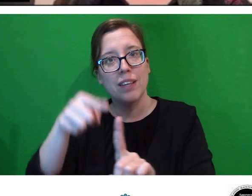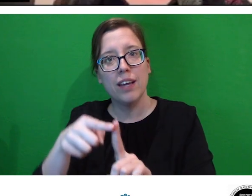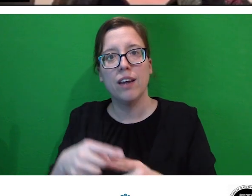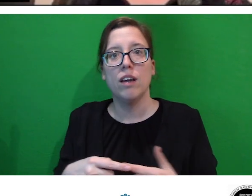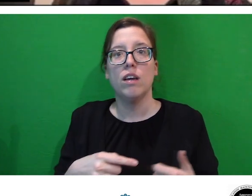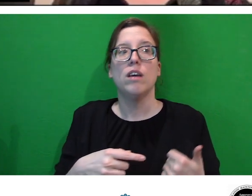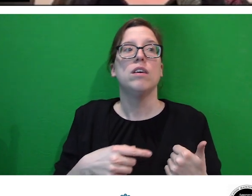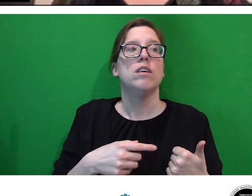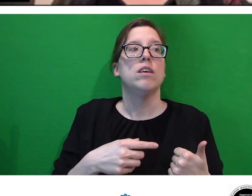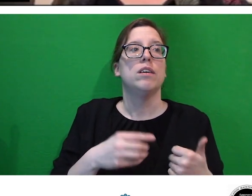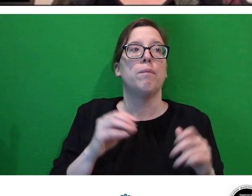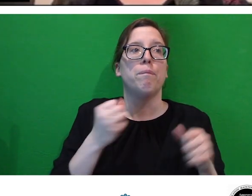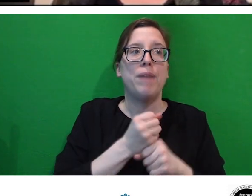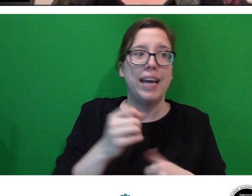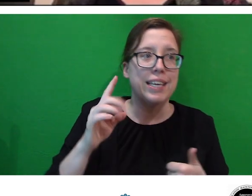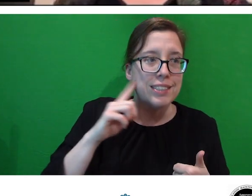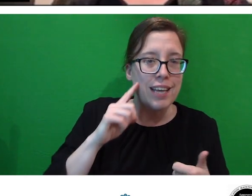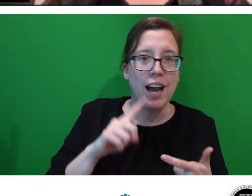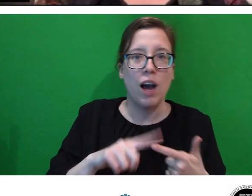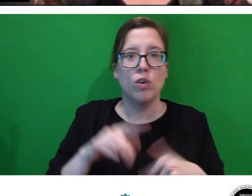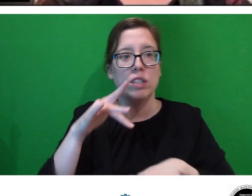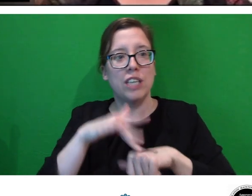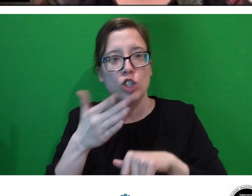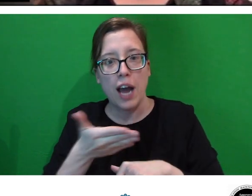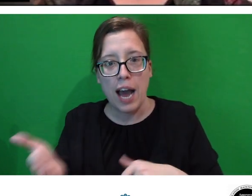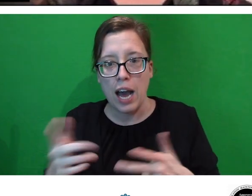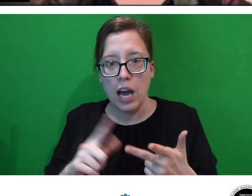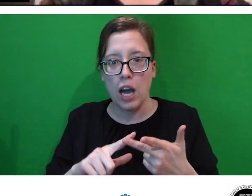And nothing's free. When the kiddo wants something,